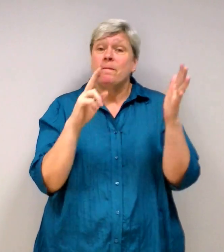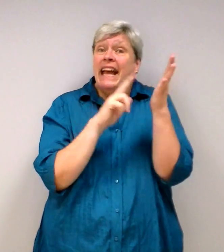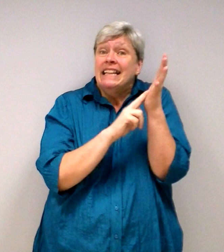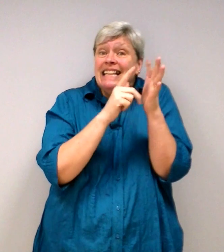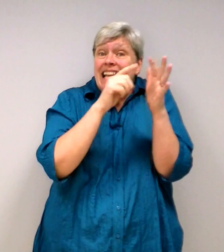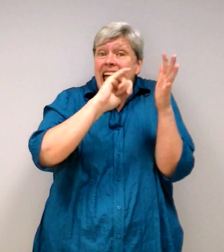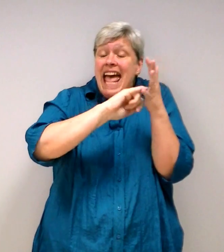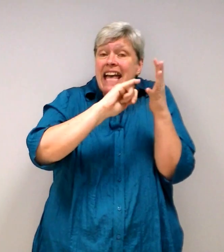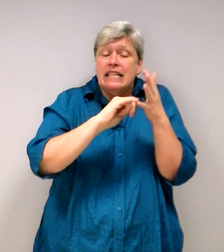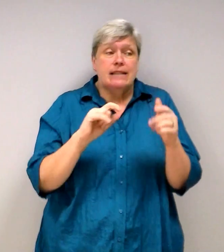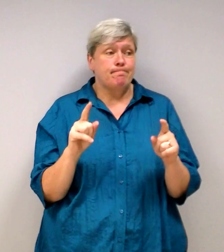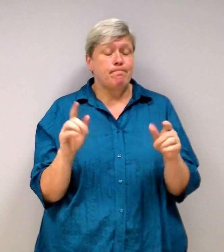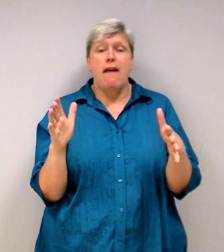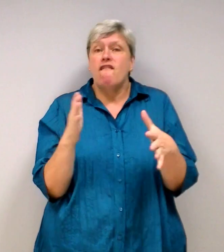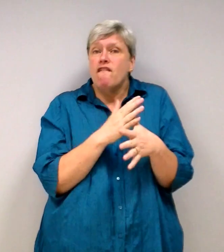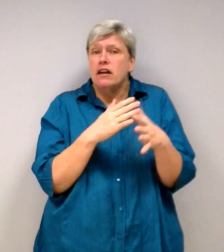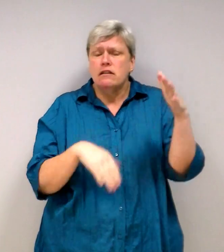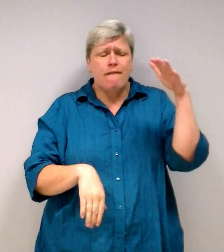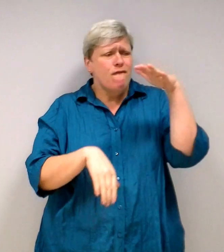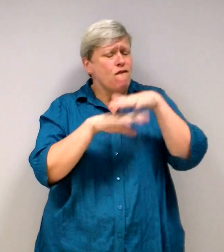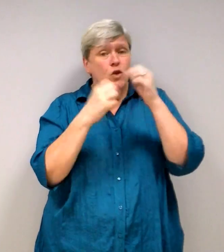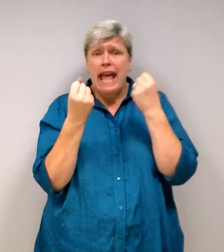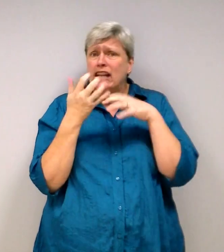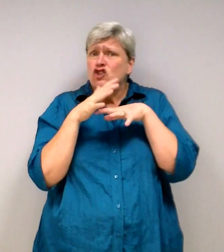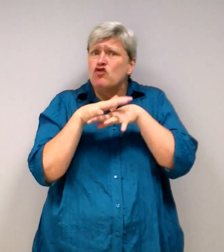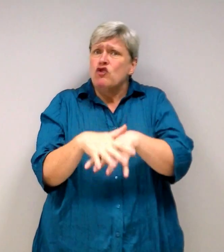NESS is the first fully integrated